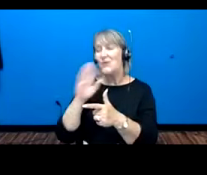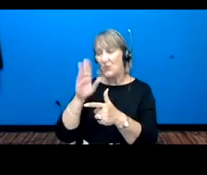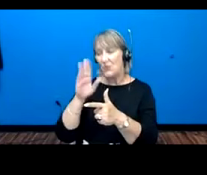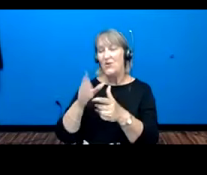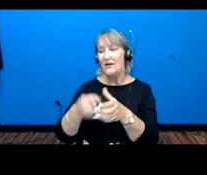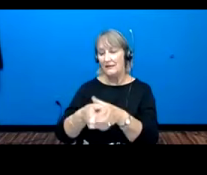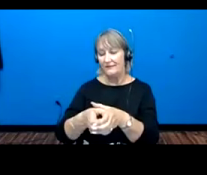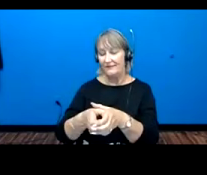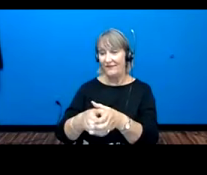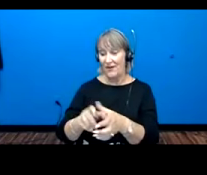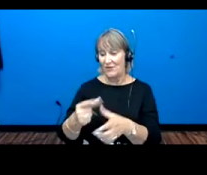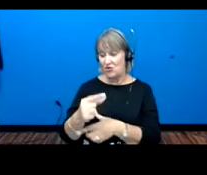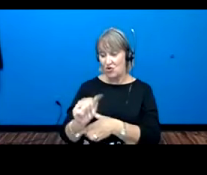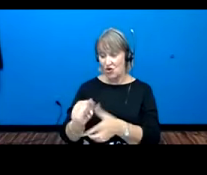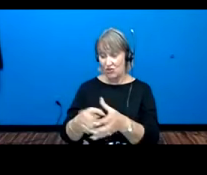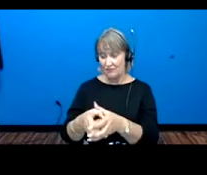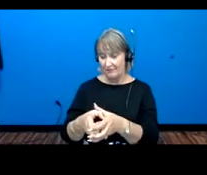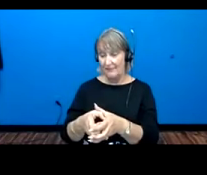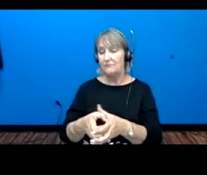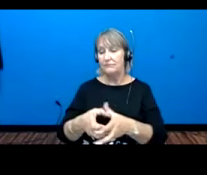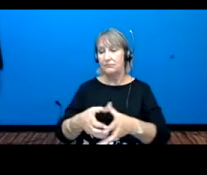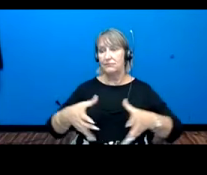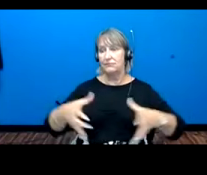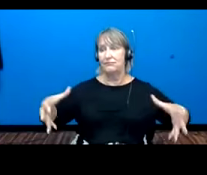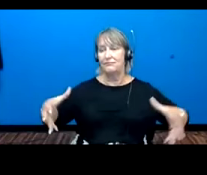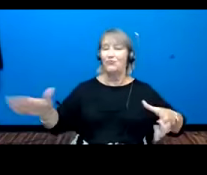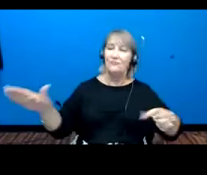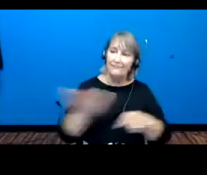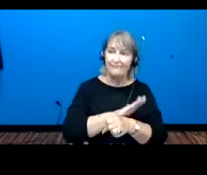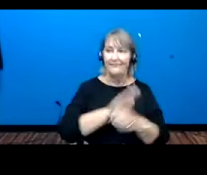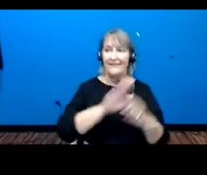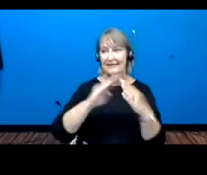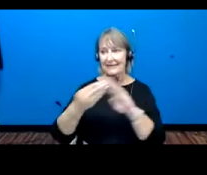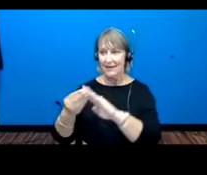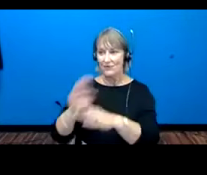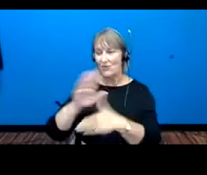that the libraries are so important in our communities, especially for individuals with disabilities,